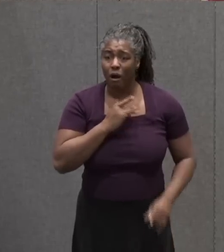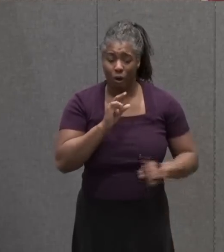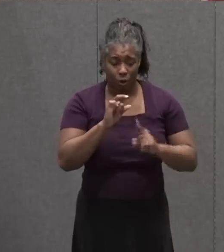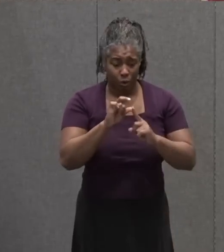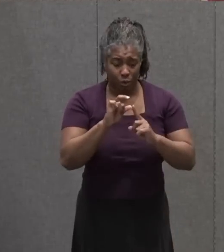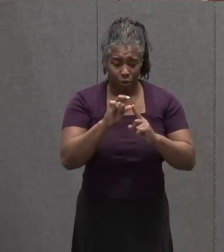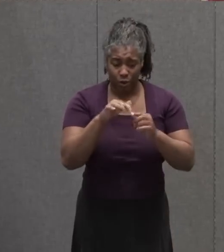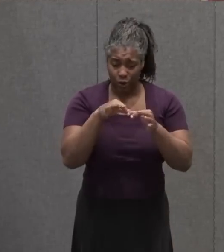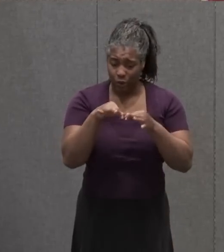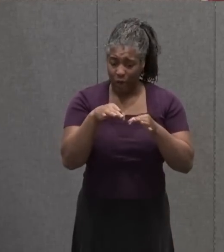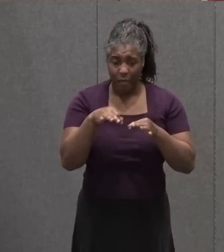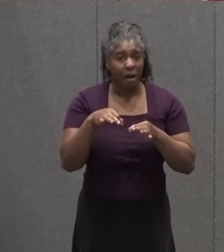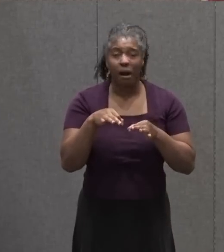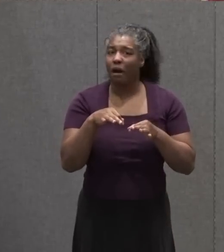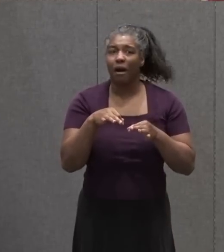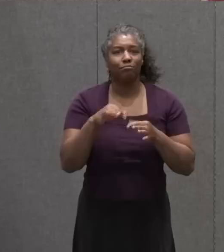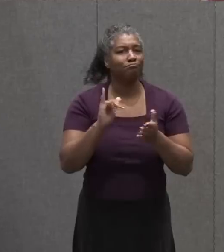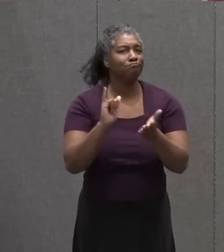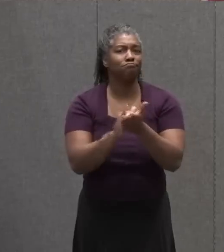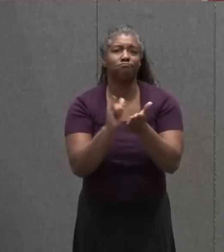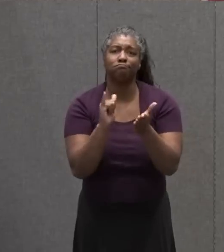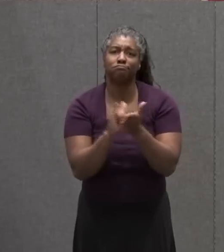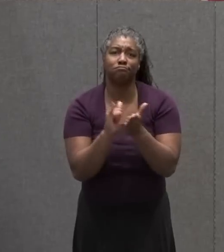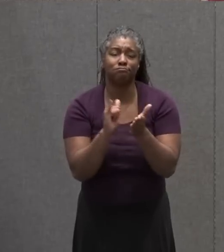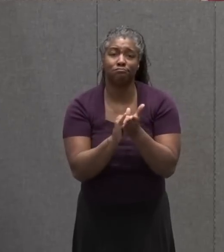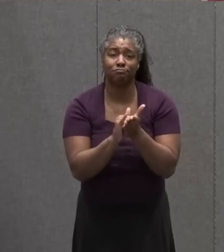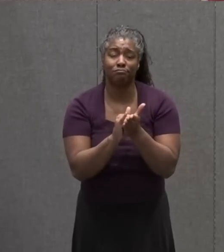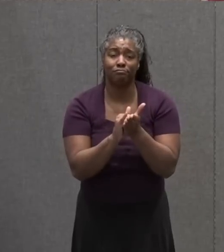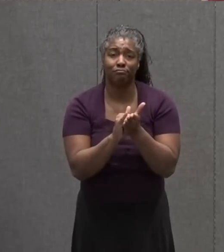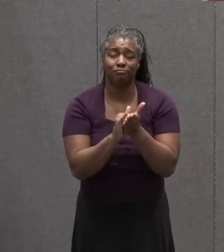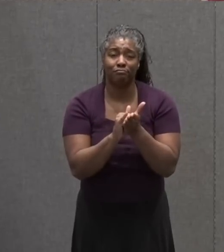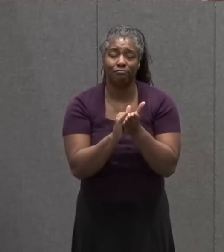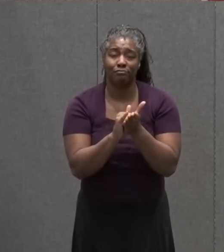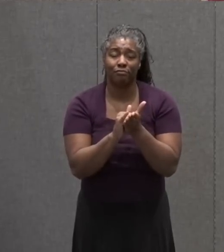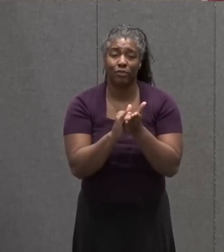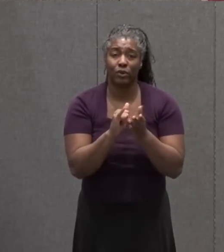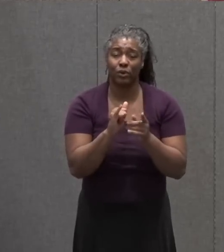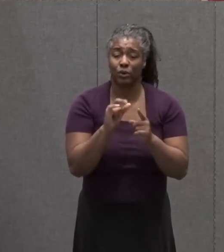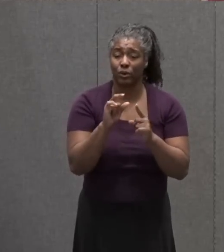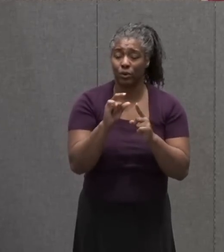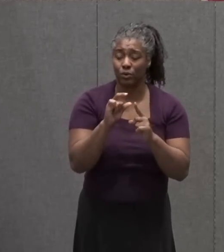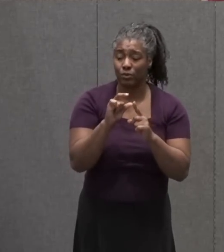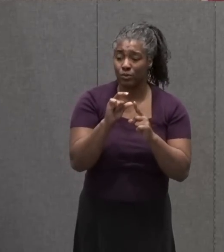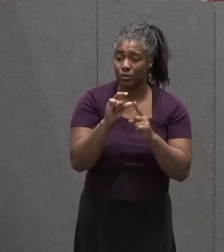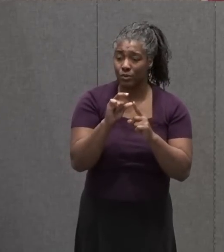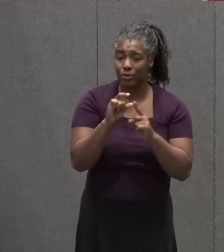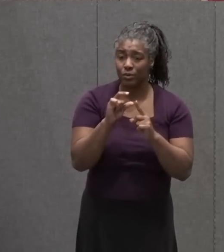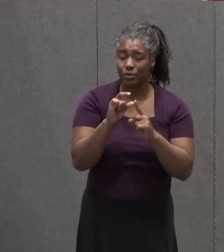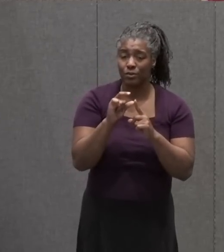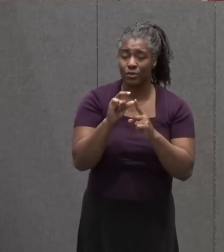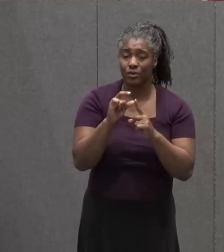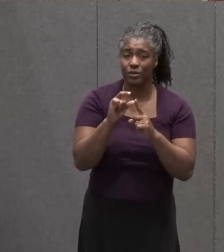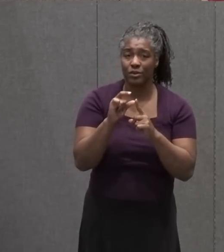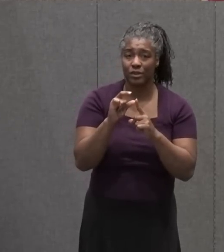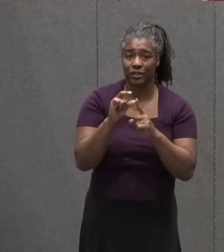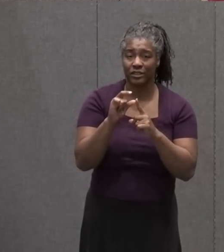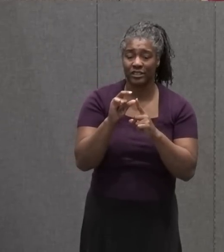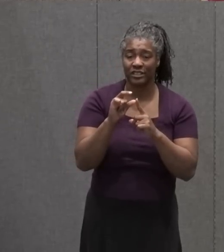Reach for your own words, tell the world who you are and how you will make it better. By Peter Reynolds.